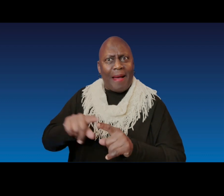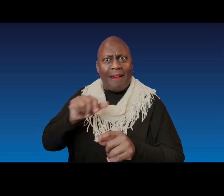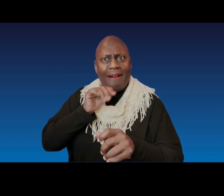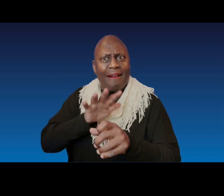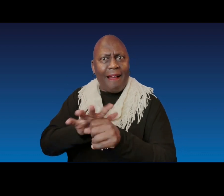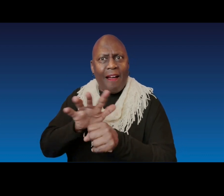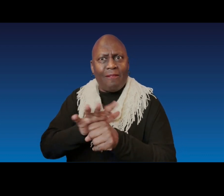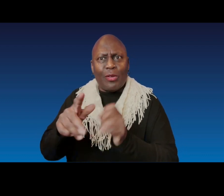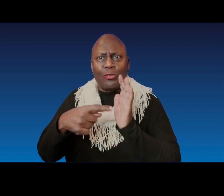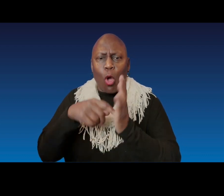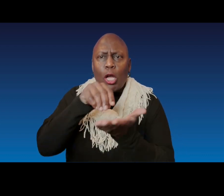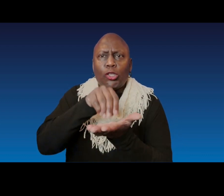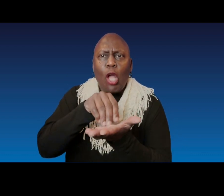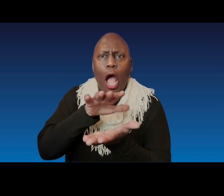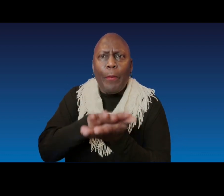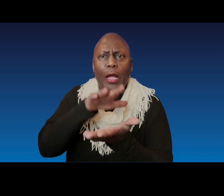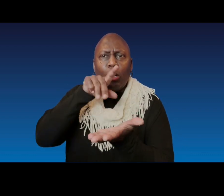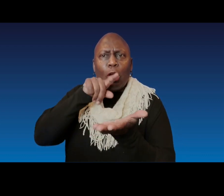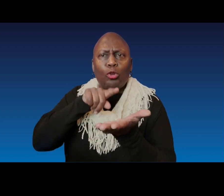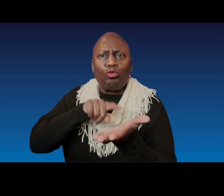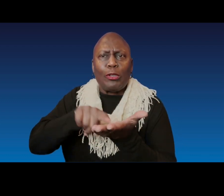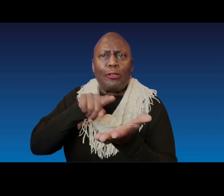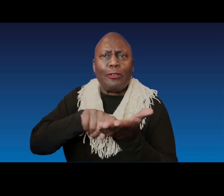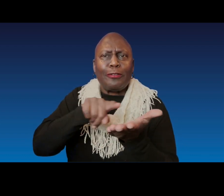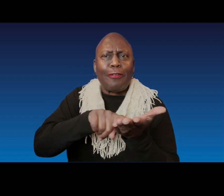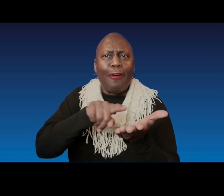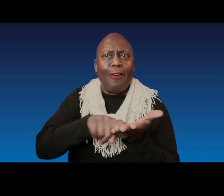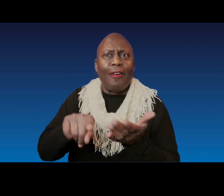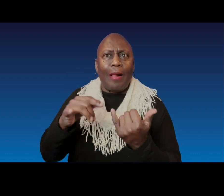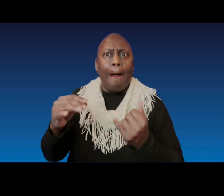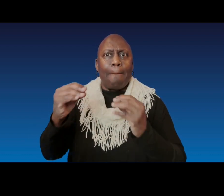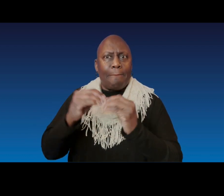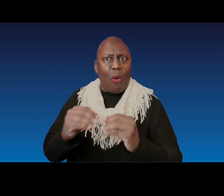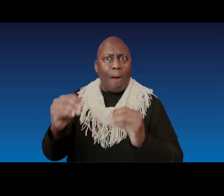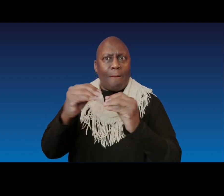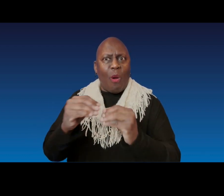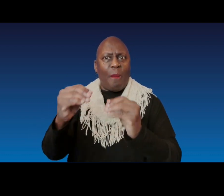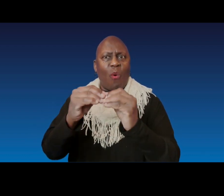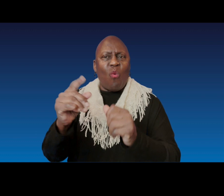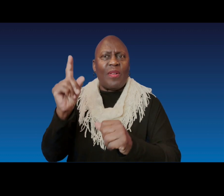That's how I sign it. But there has not been enough documentation or research on this